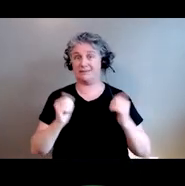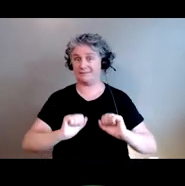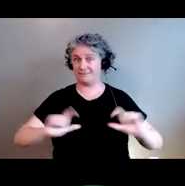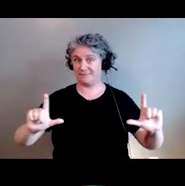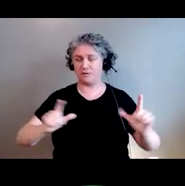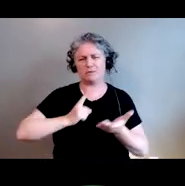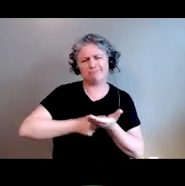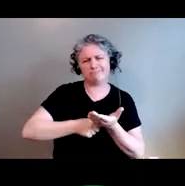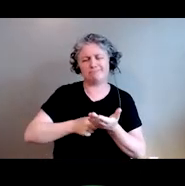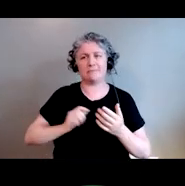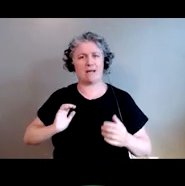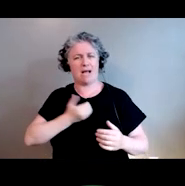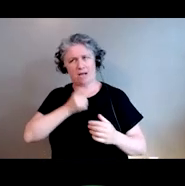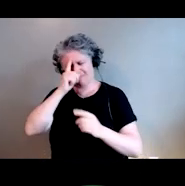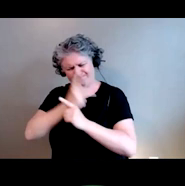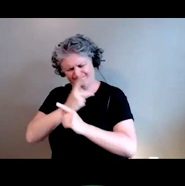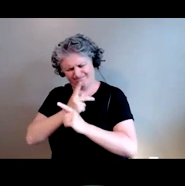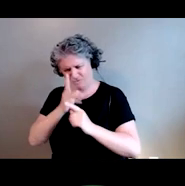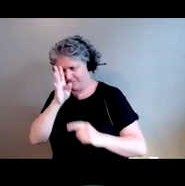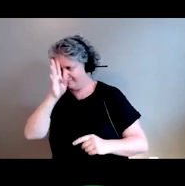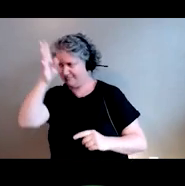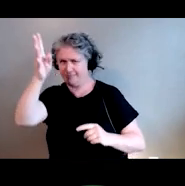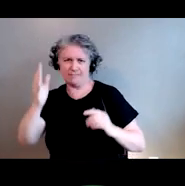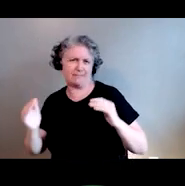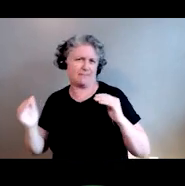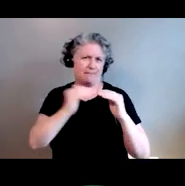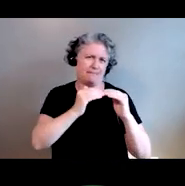those barriers and making sure there is there is inclusion.